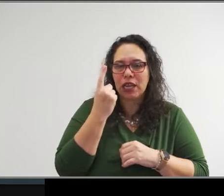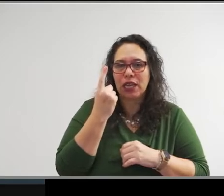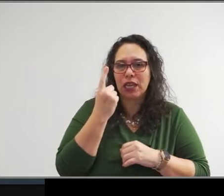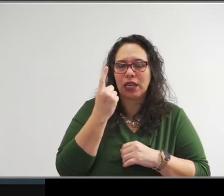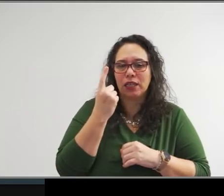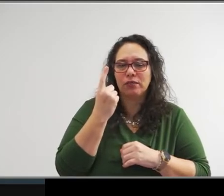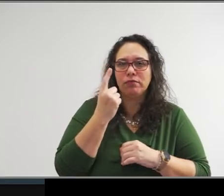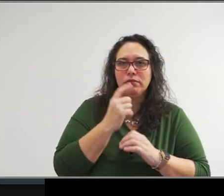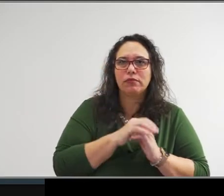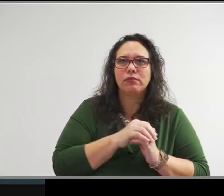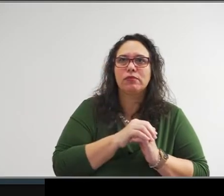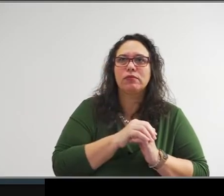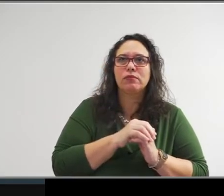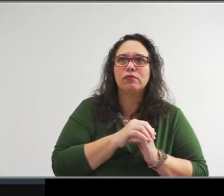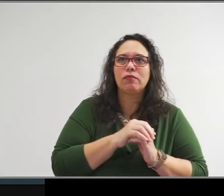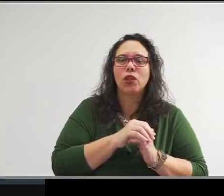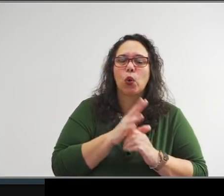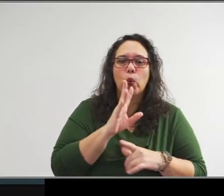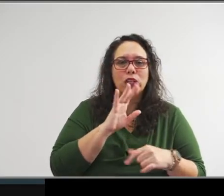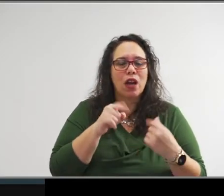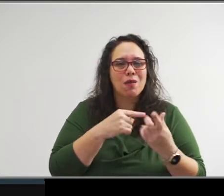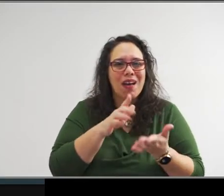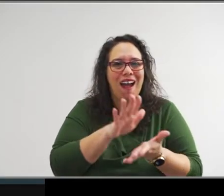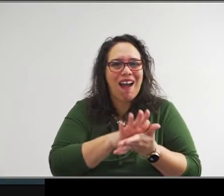about the academic success of students.